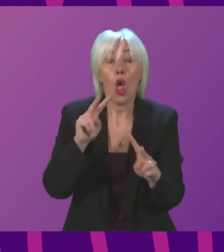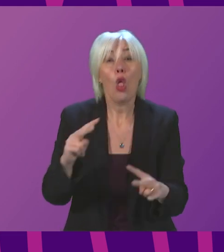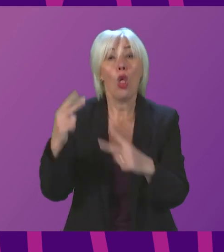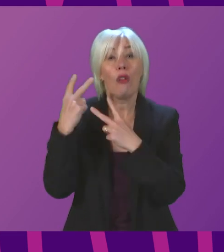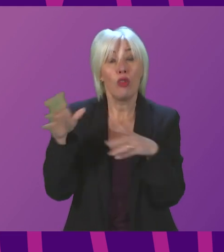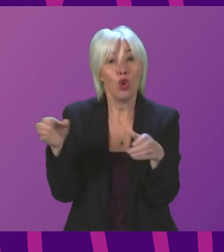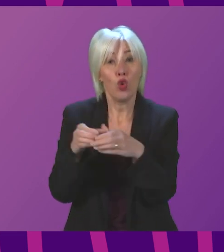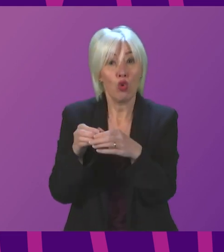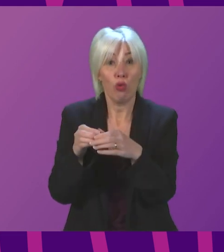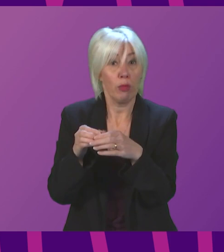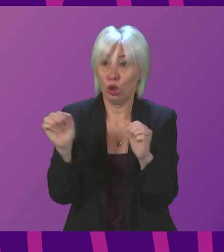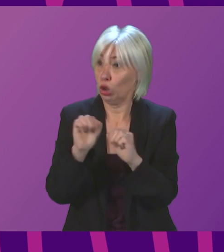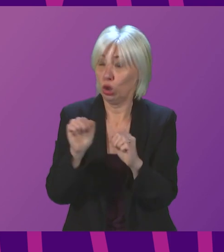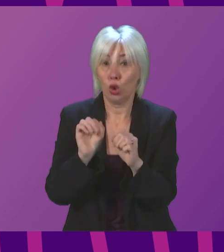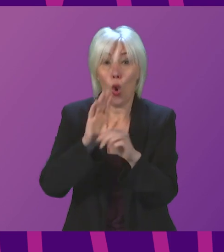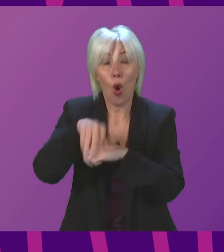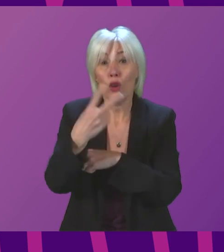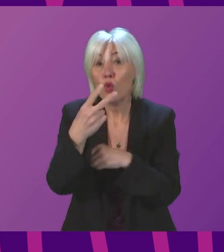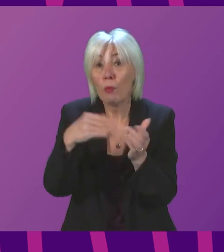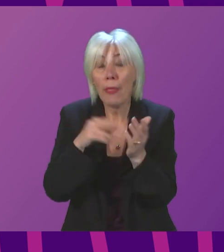has referred has not met for more than two months, and she says that it is due to meet